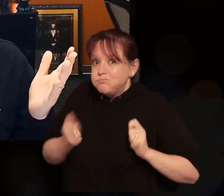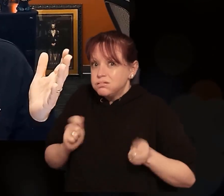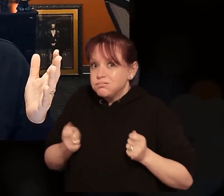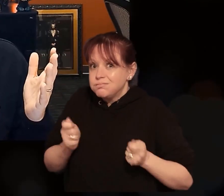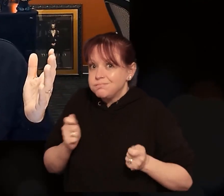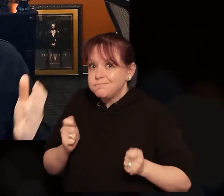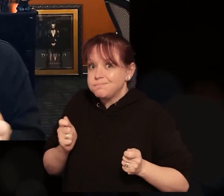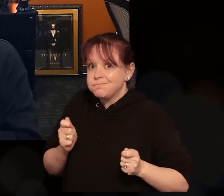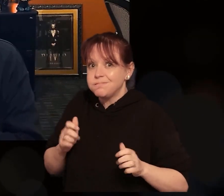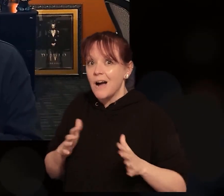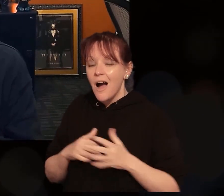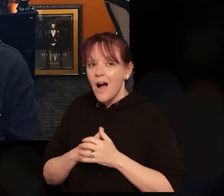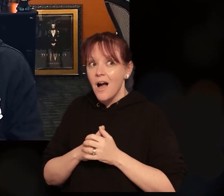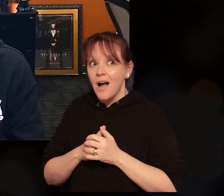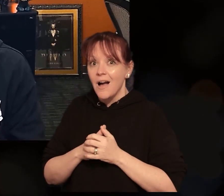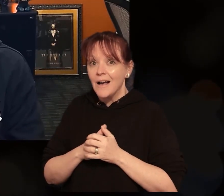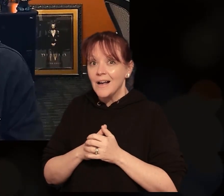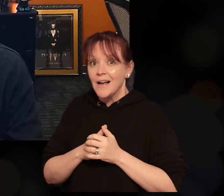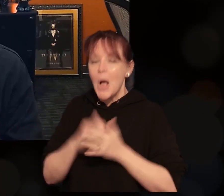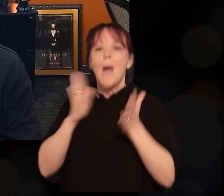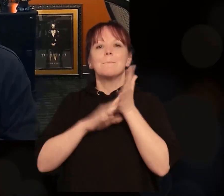Matthew Allcock! Congratulations!